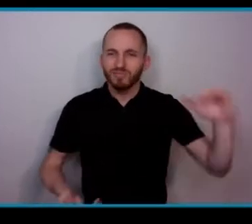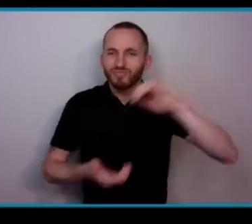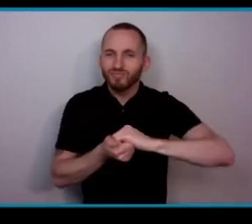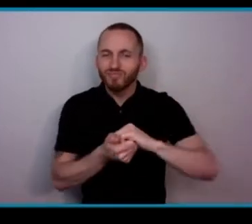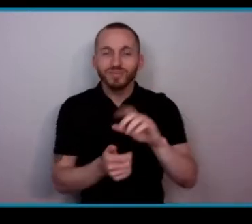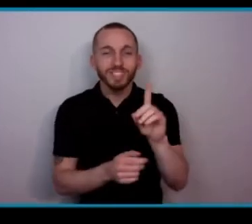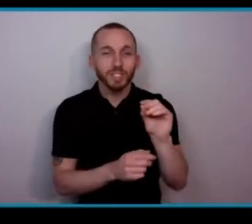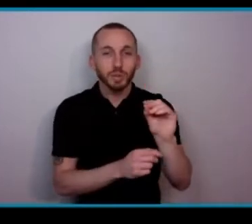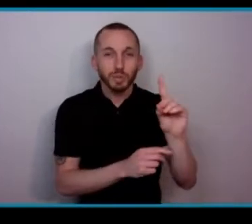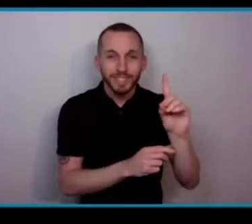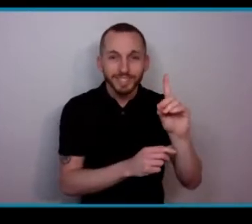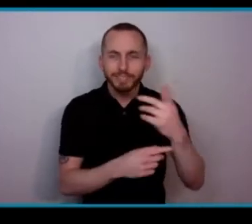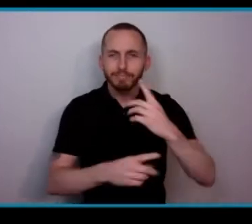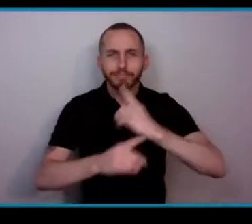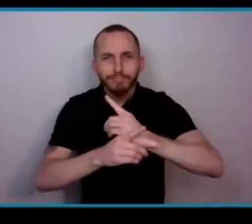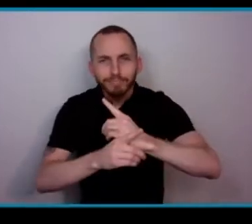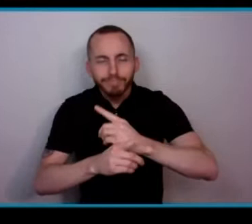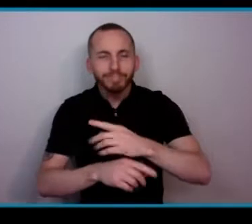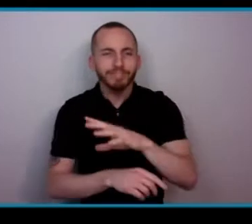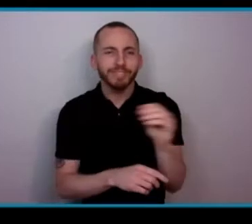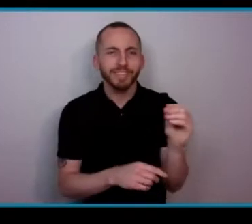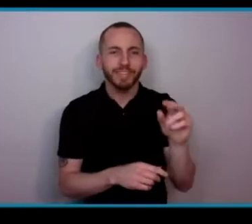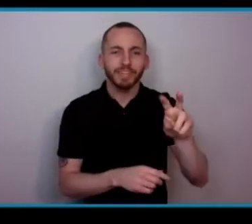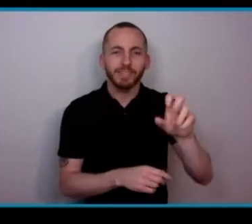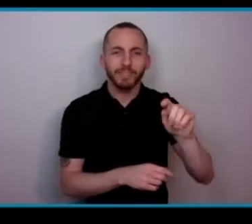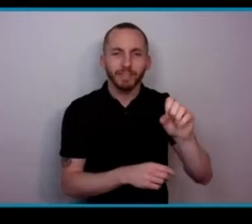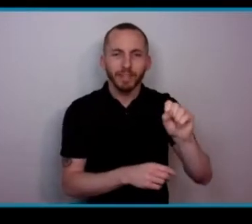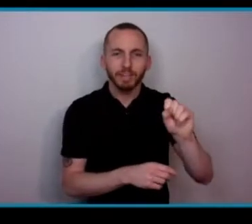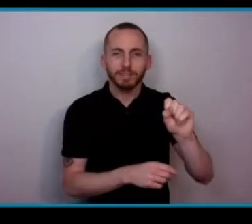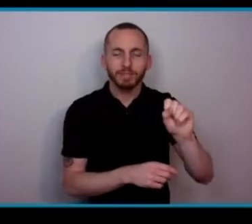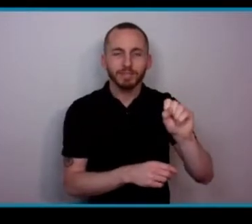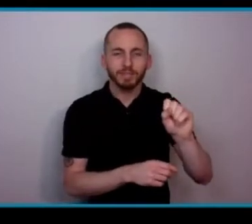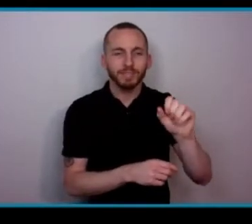that seeks to improve the health, well-being, and quality of life for military and veteran